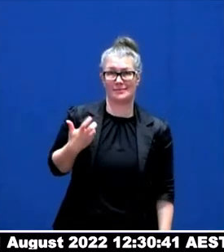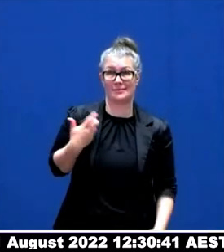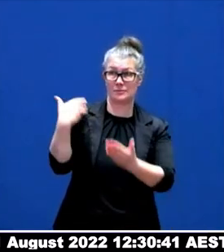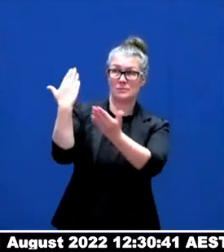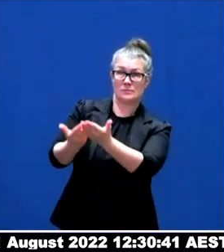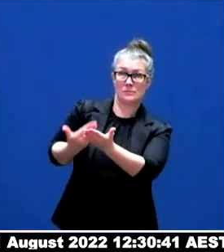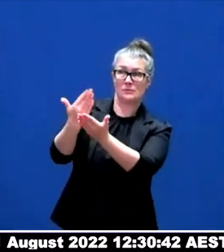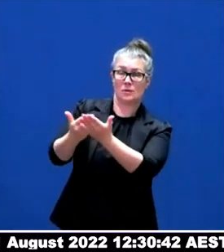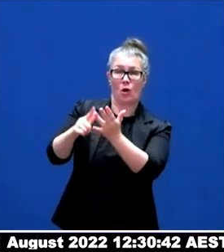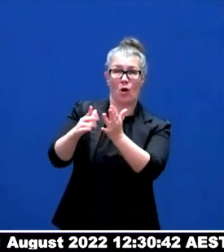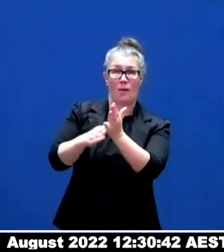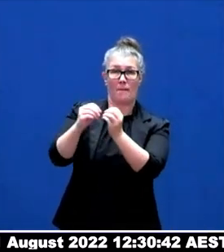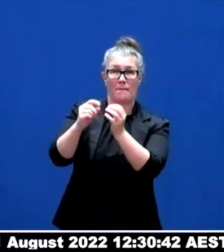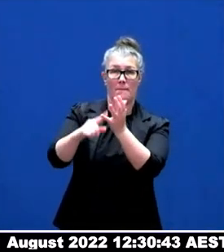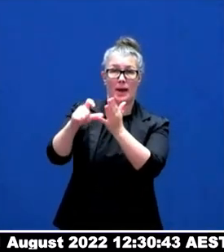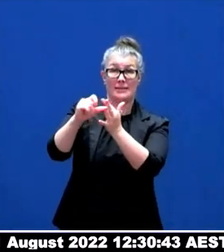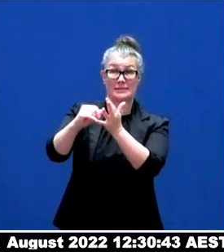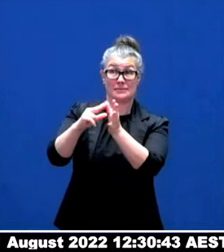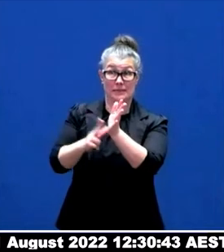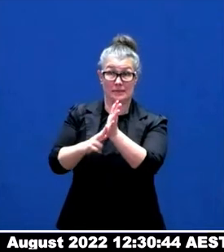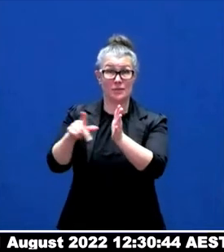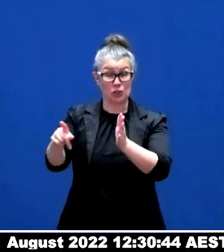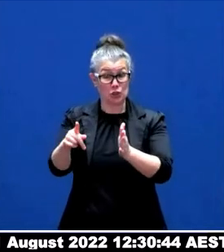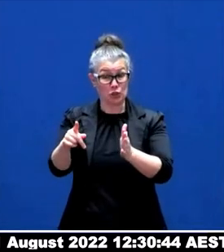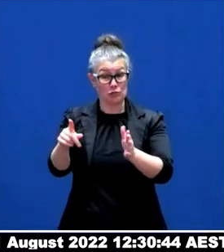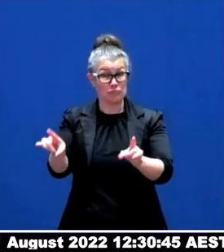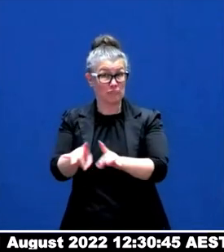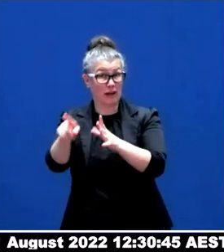I'm familiar with the document but the accountability for - the